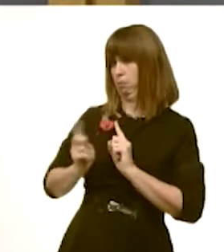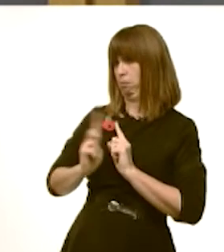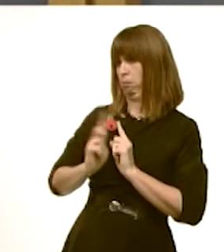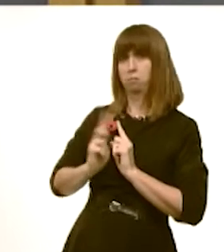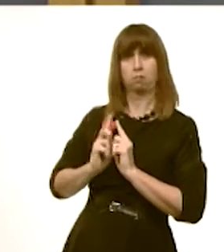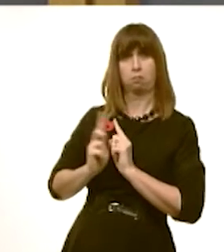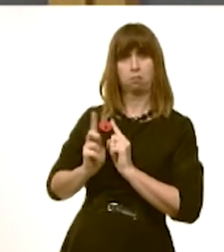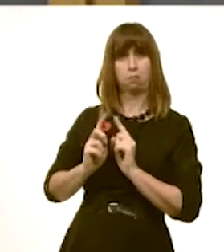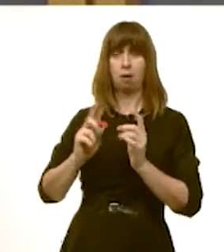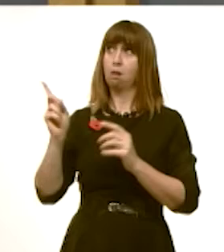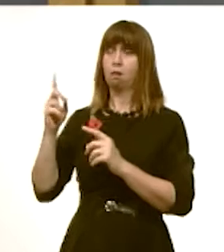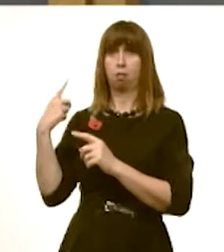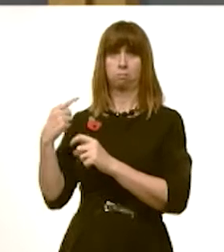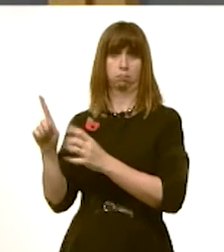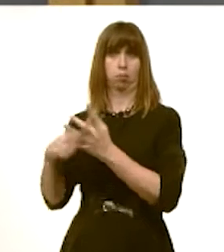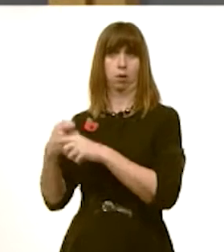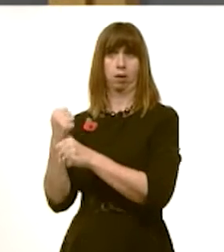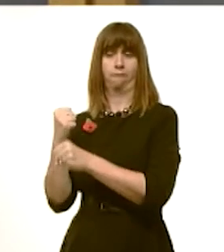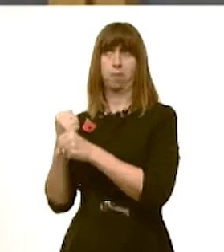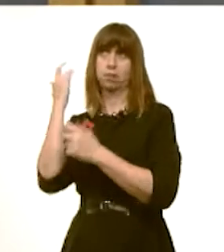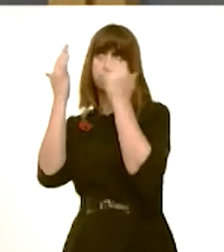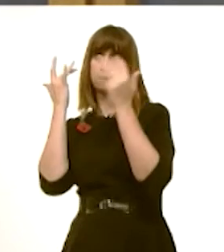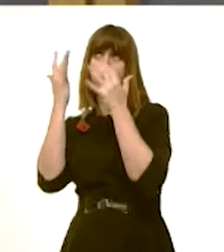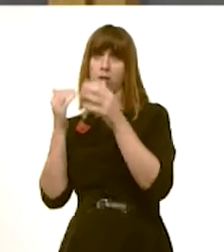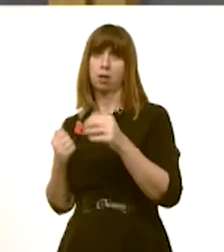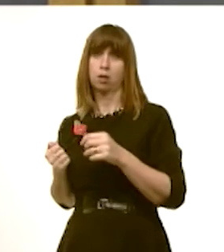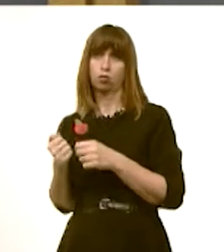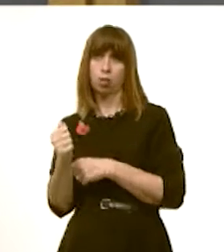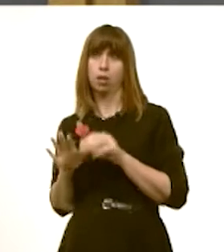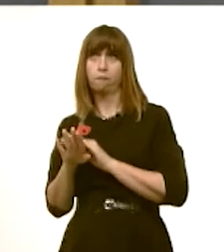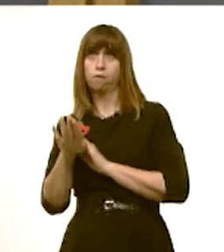UK Government on the future of the railways should reflect the fact that services from